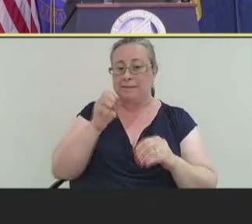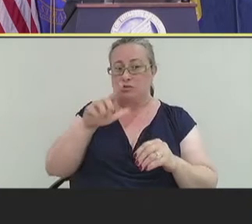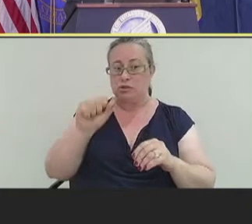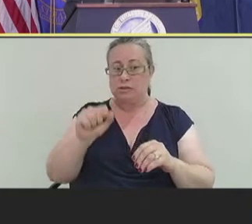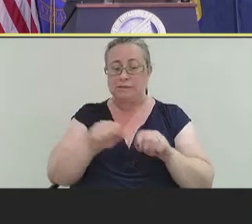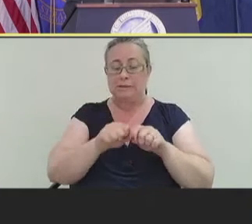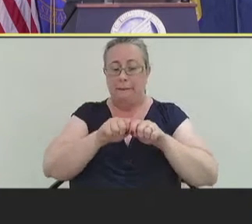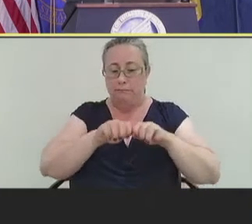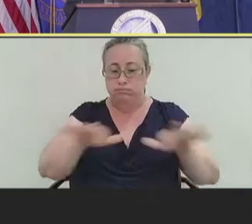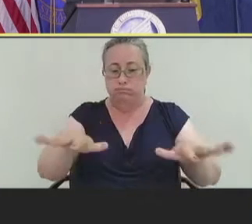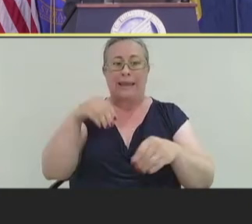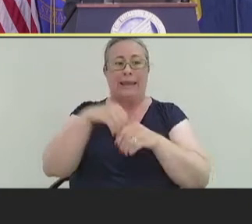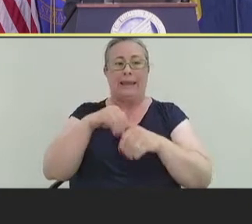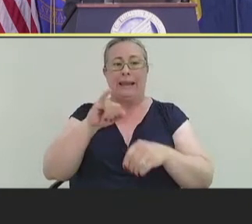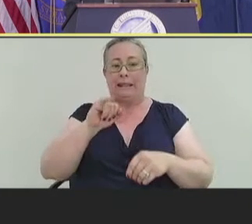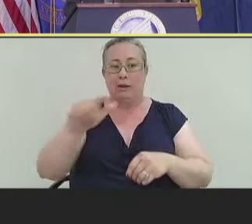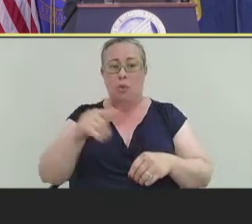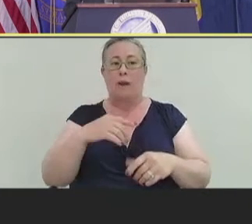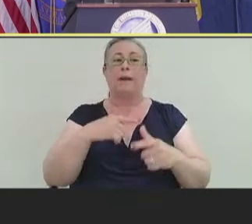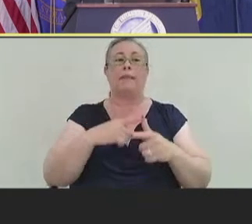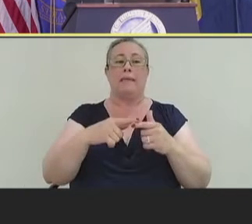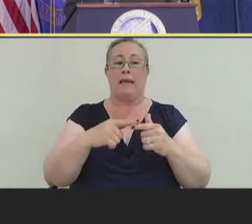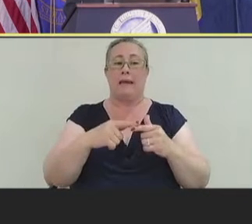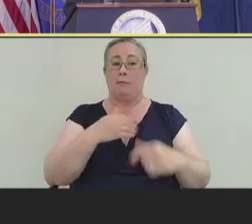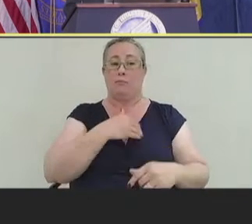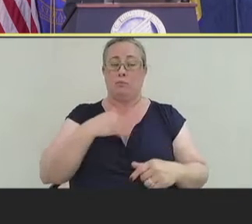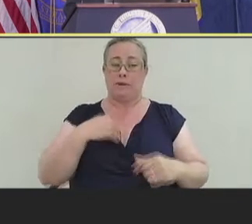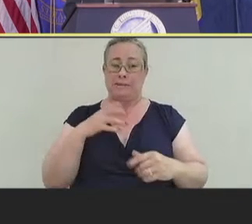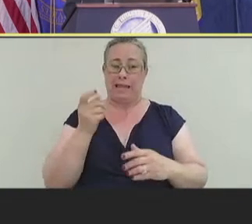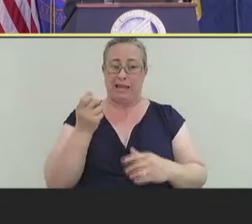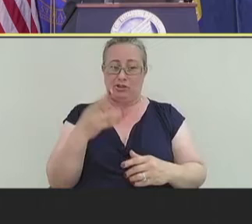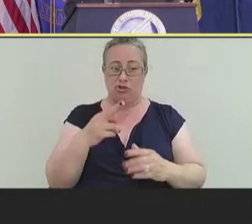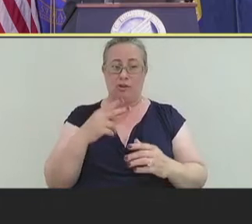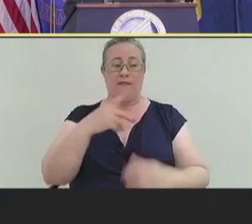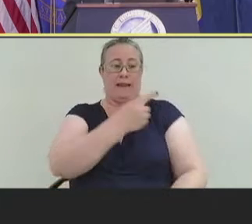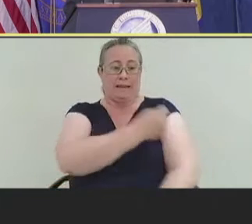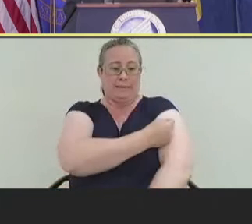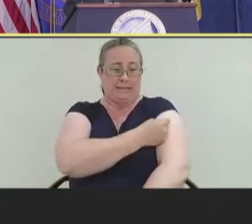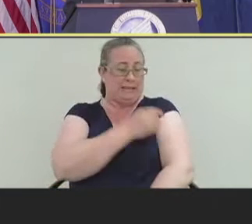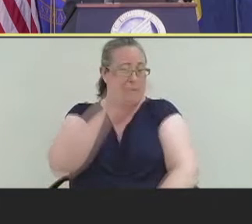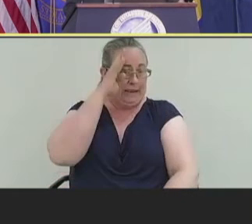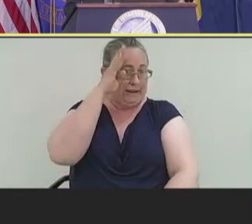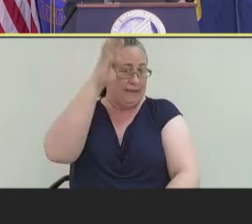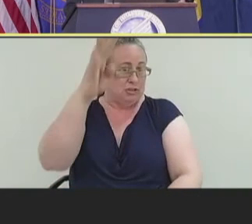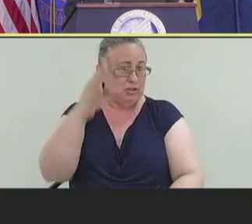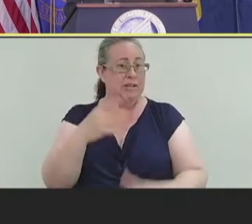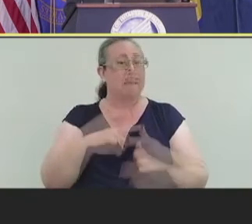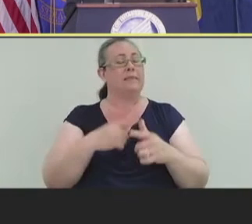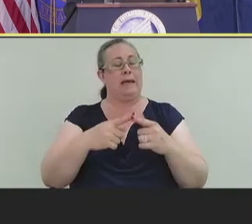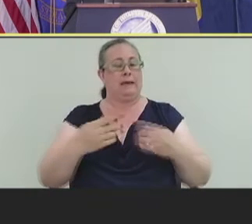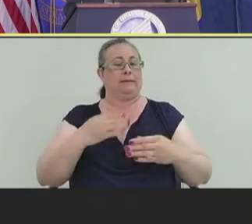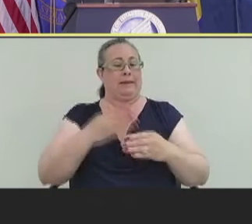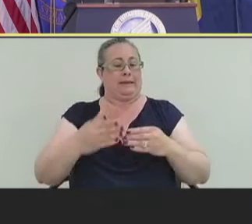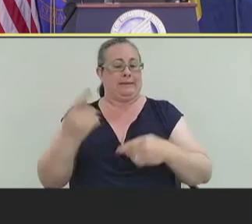about breast cancer vaccine innovations. We'll close the day with public comments.